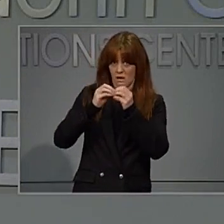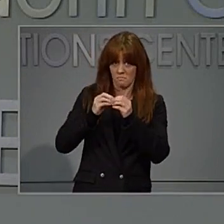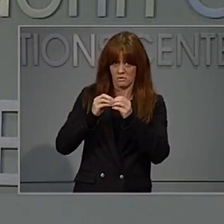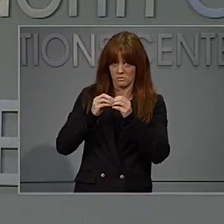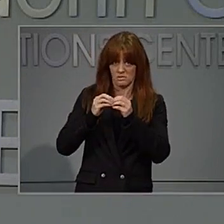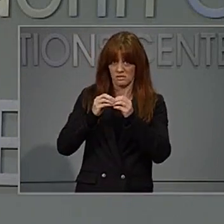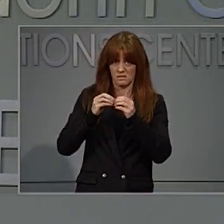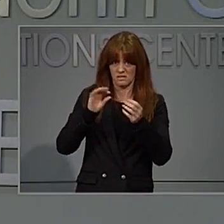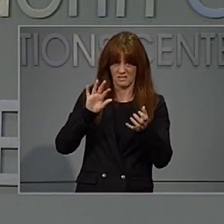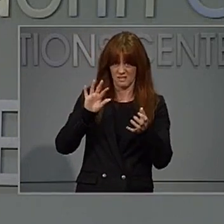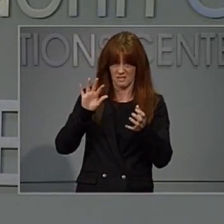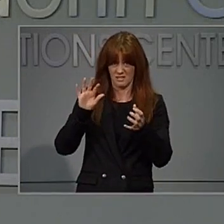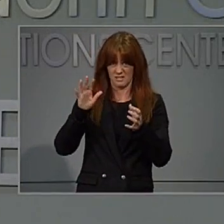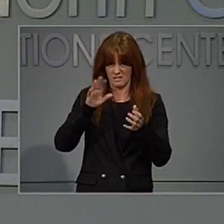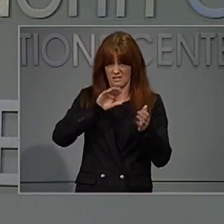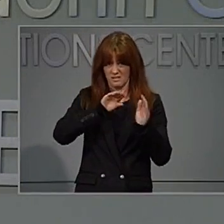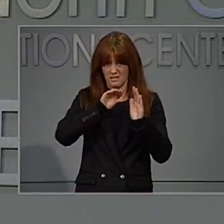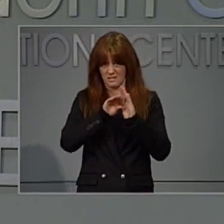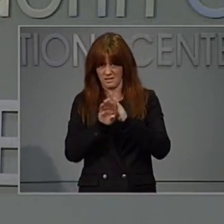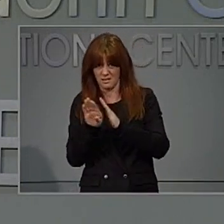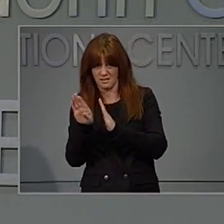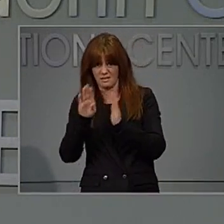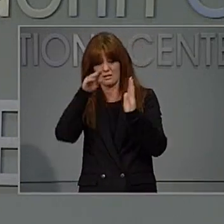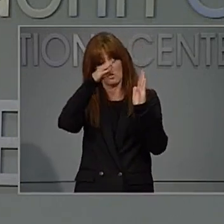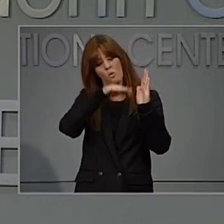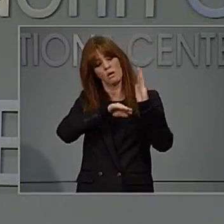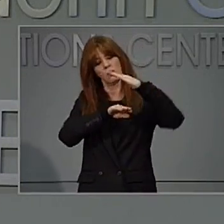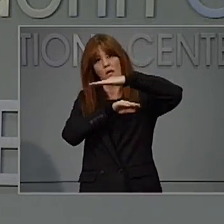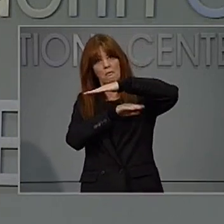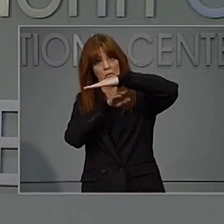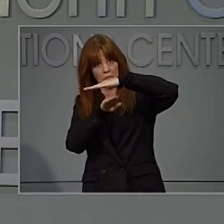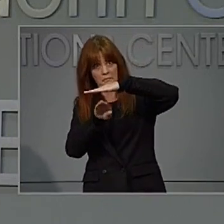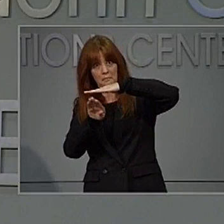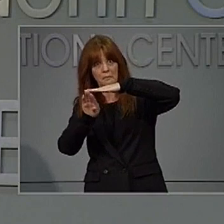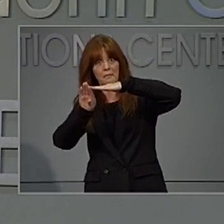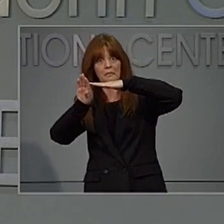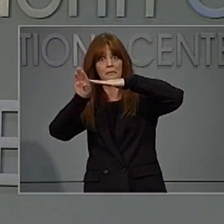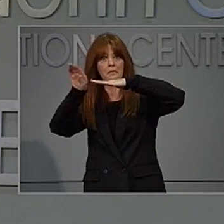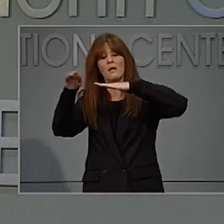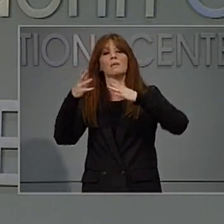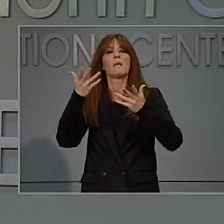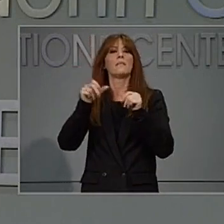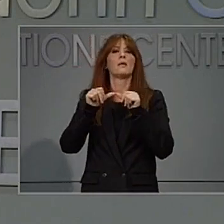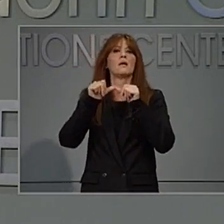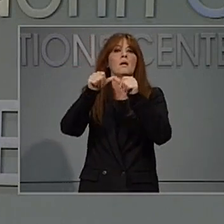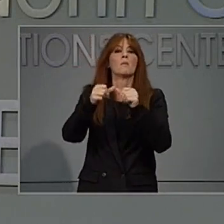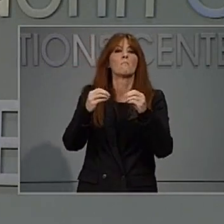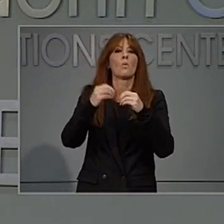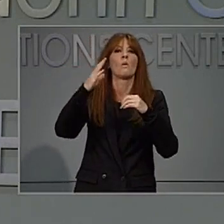WILL TAKE EFFECT ON MAY 8 AND IS SET TO EXPIRE ON MAY 22. BUT IF OUR INDICATORS ARE NOT